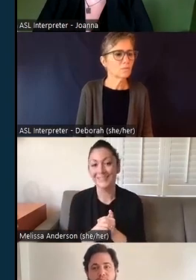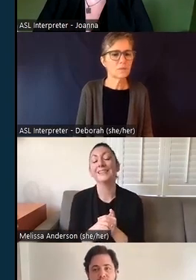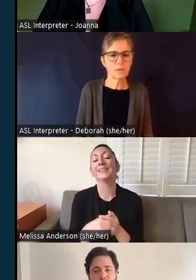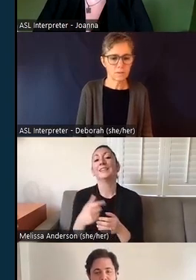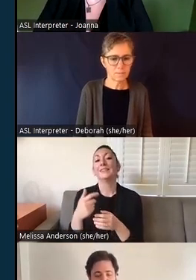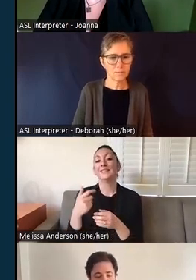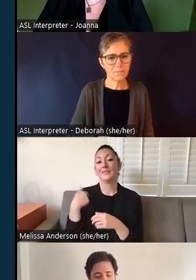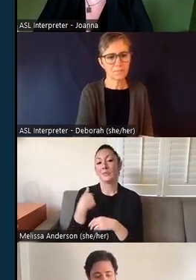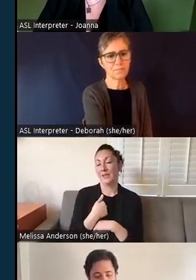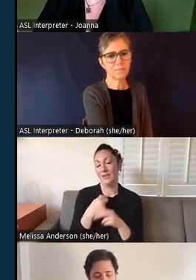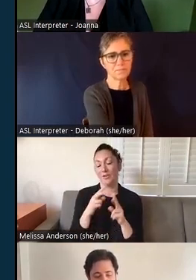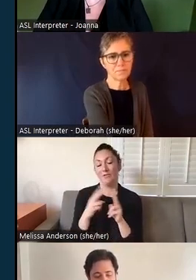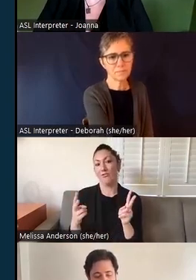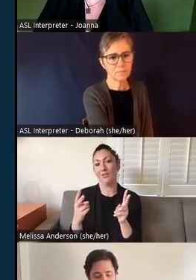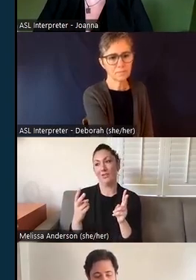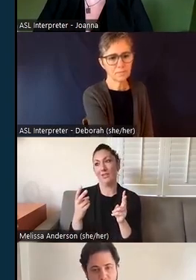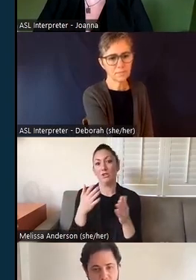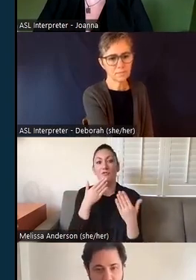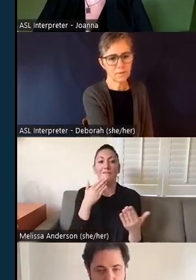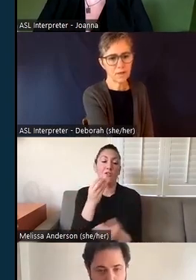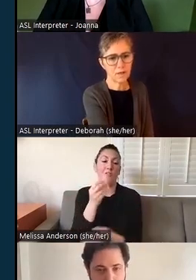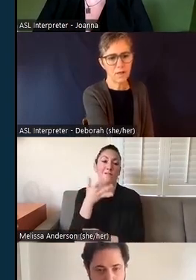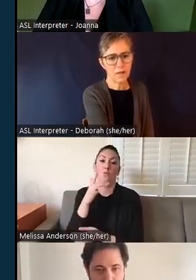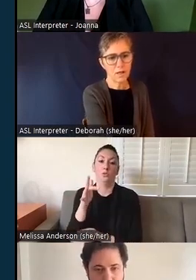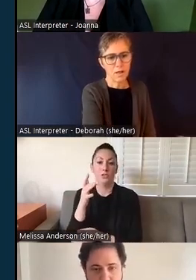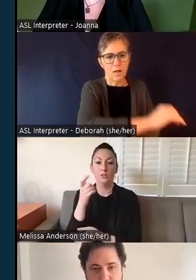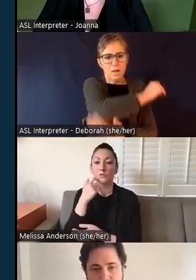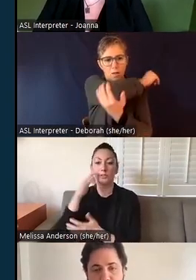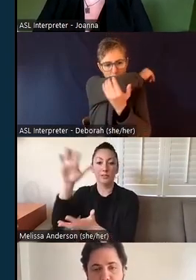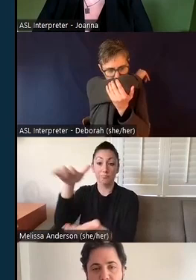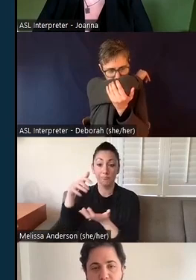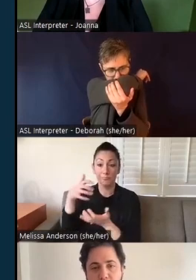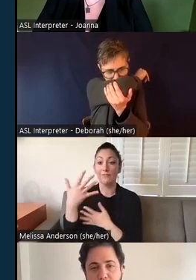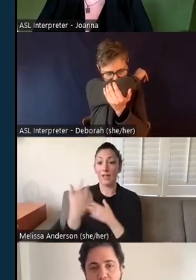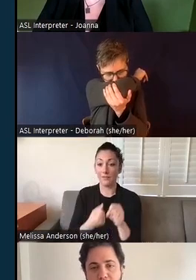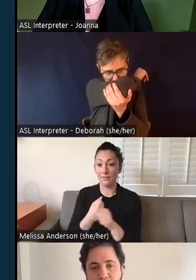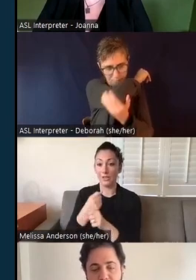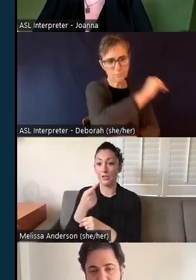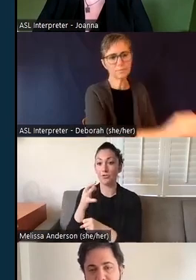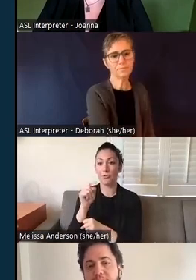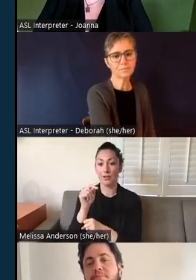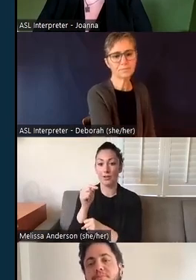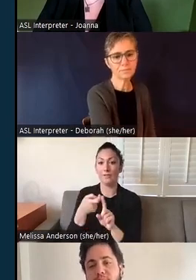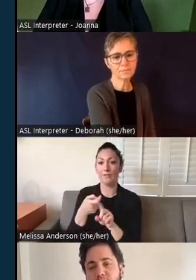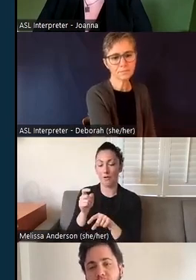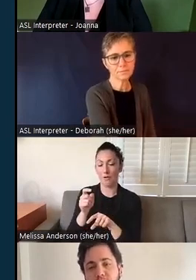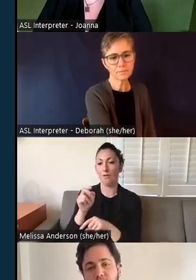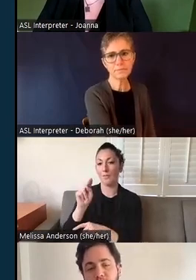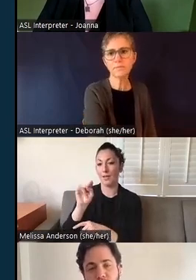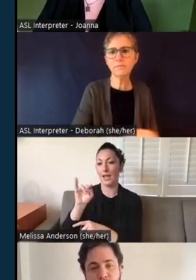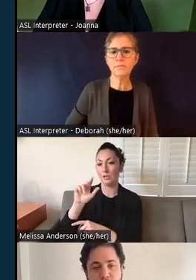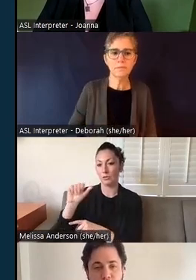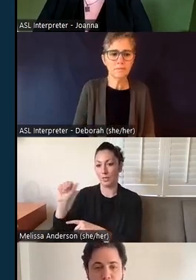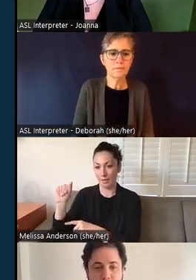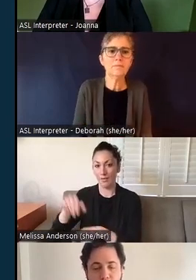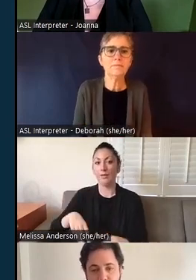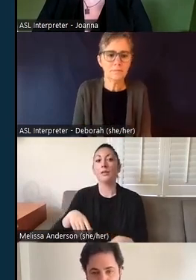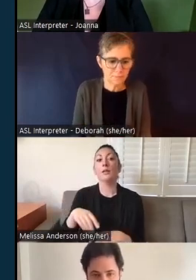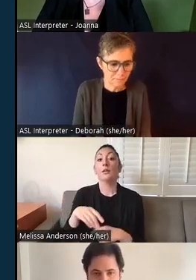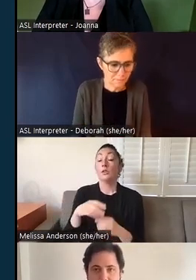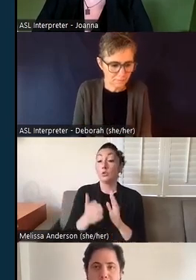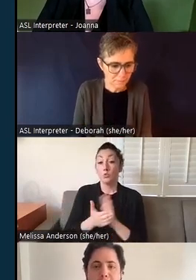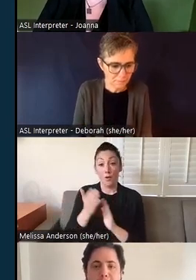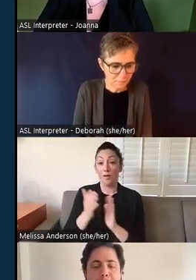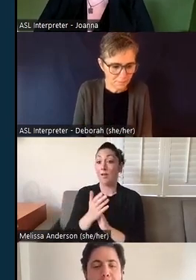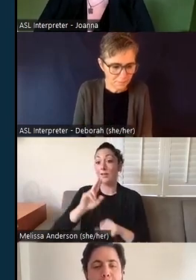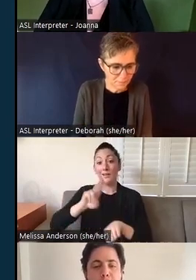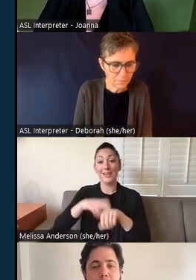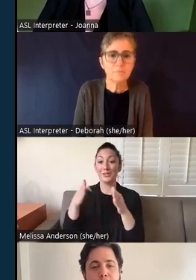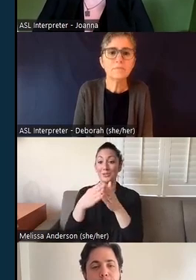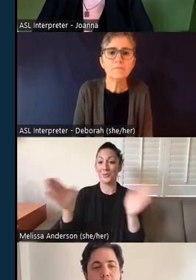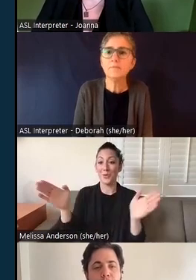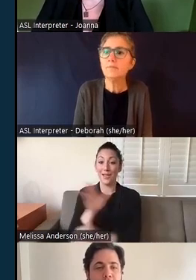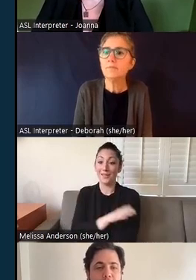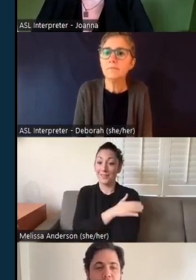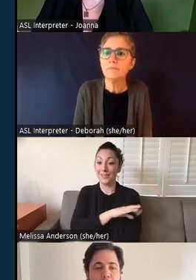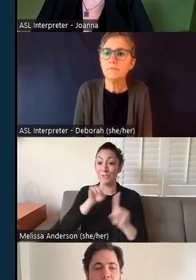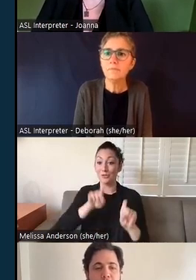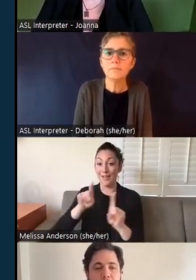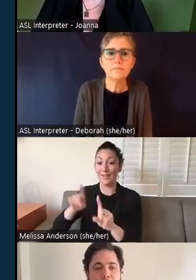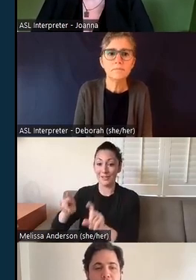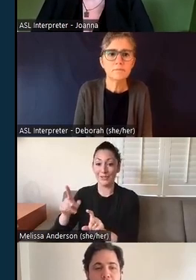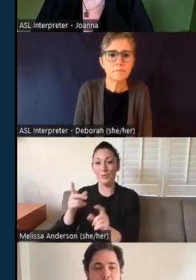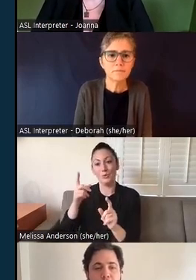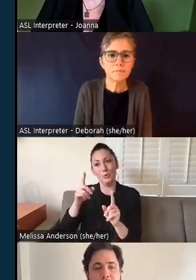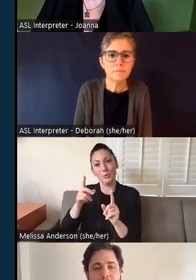So what's next? We are very grateful and fortunate to have just been given a five year grant by NHIAA